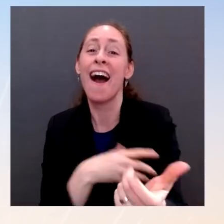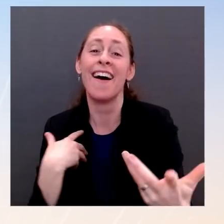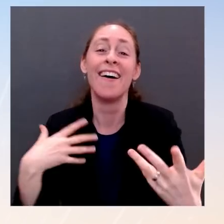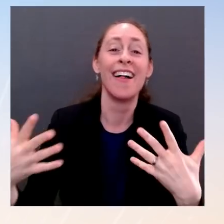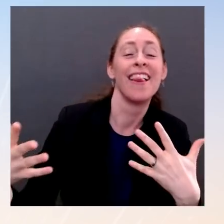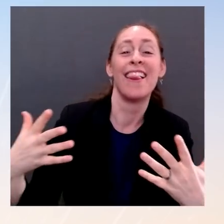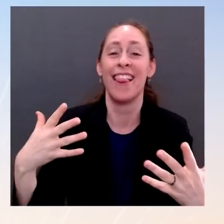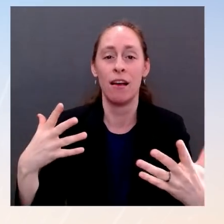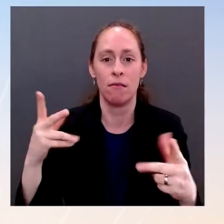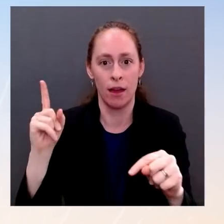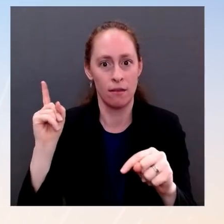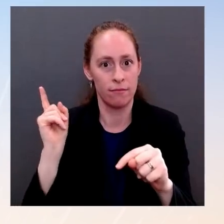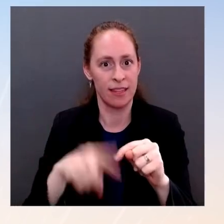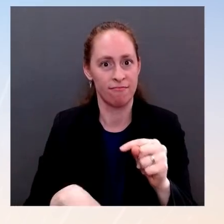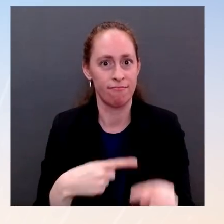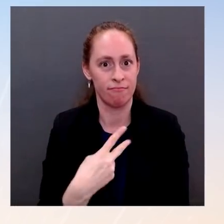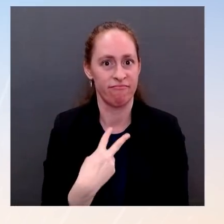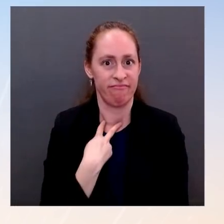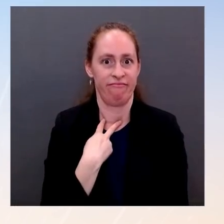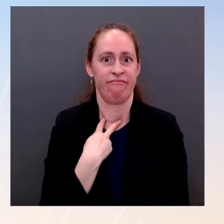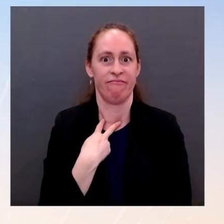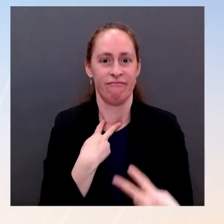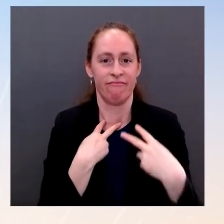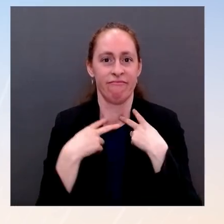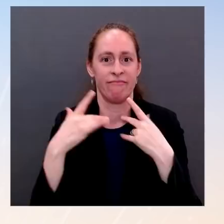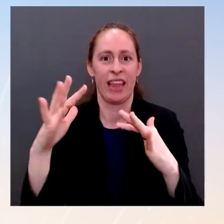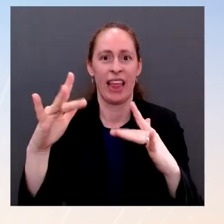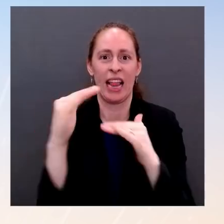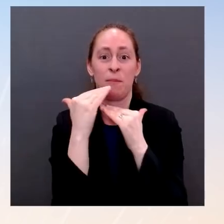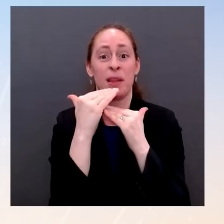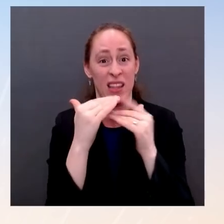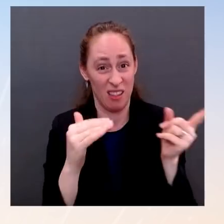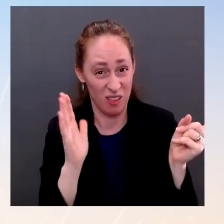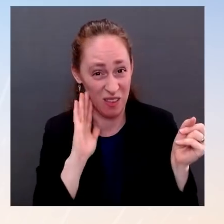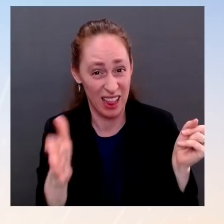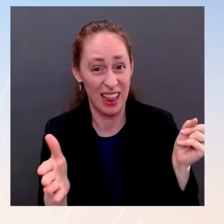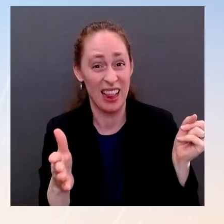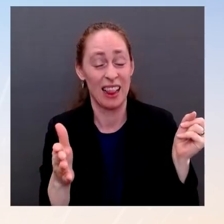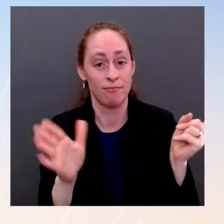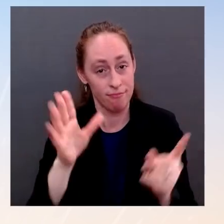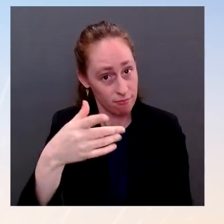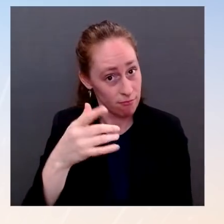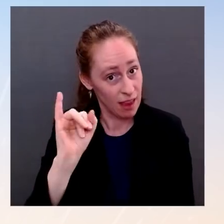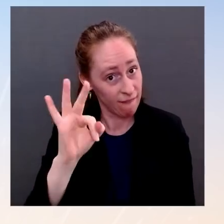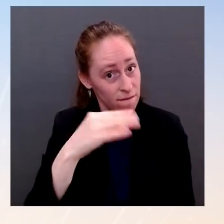to the international community, it would become isolated from global financial markets, and it would be deprived